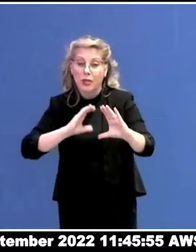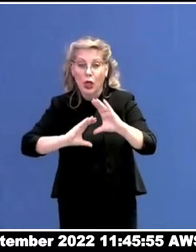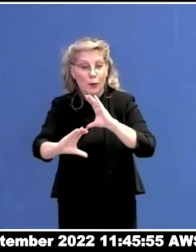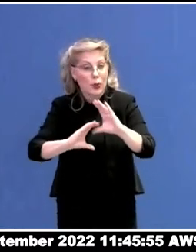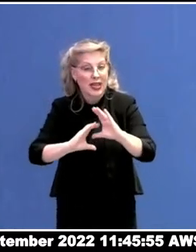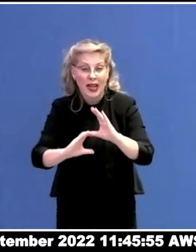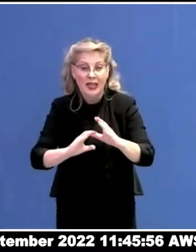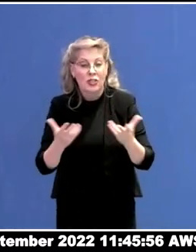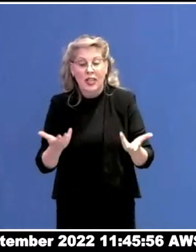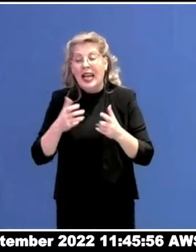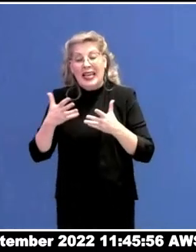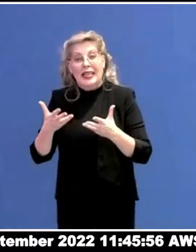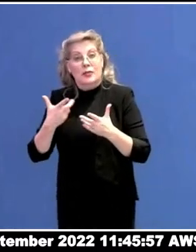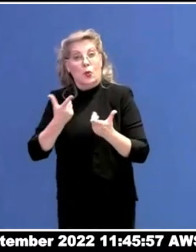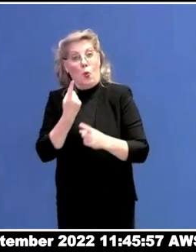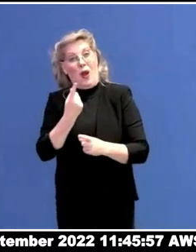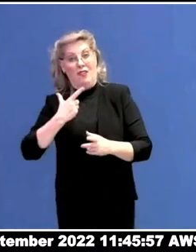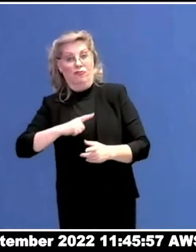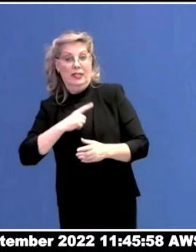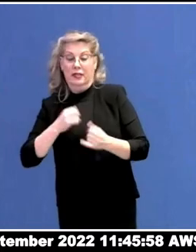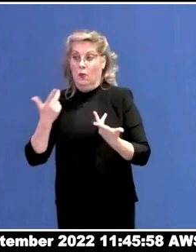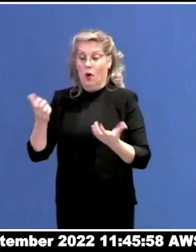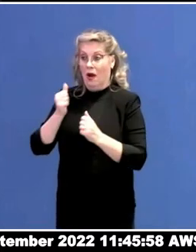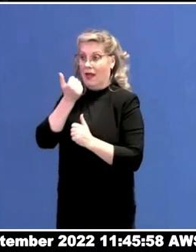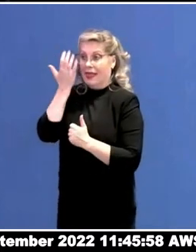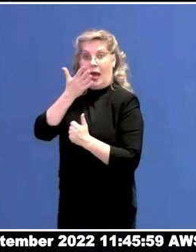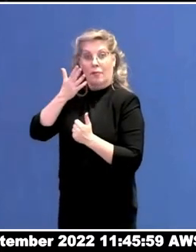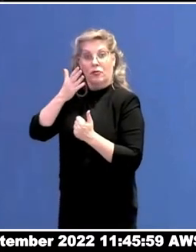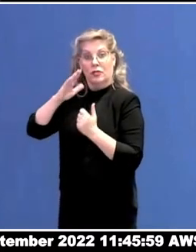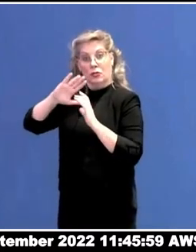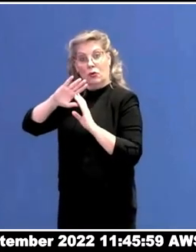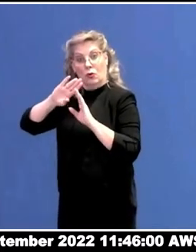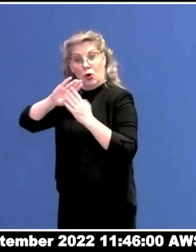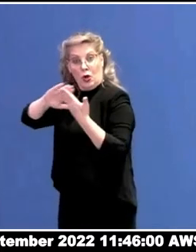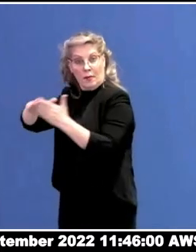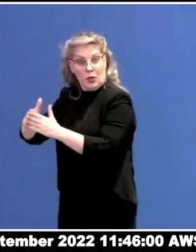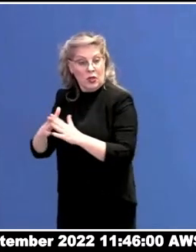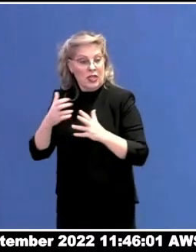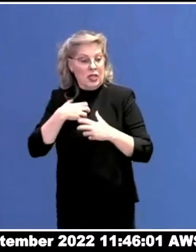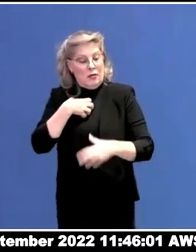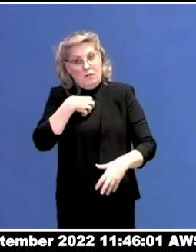MS McMAHON: Now, I want to - I'm just conscious of the time.